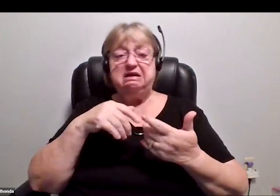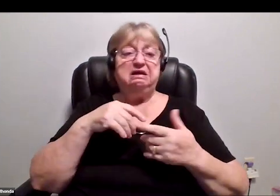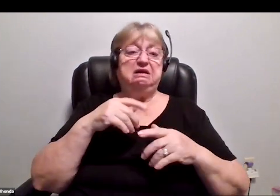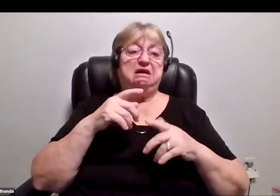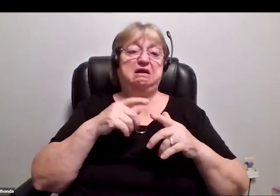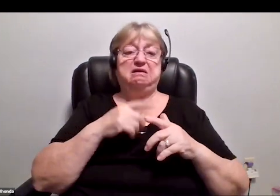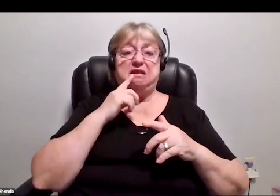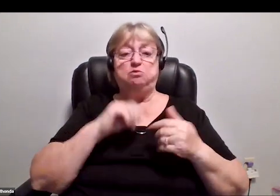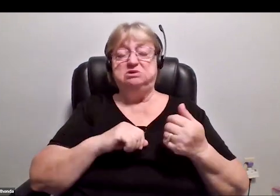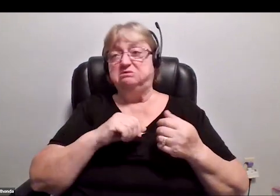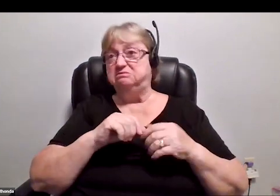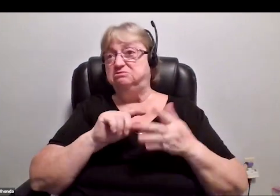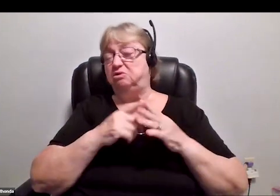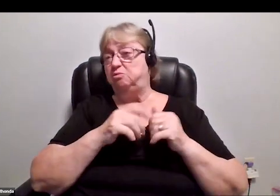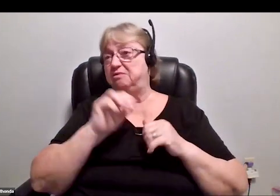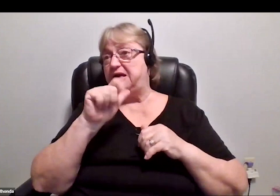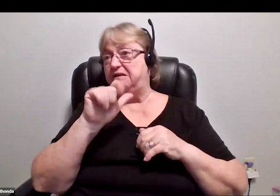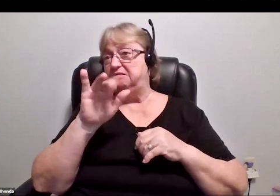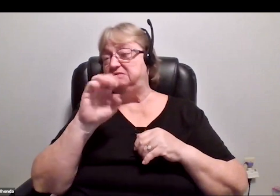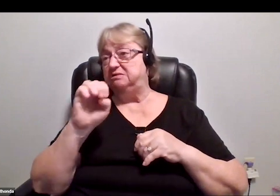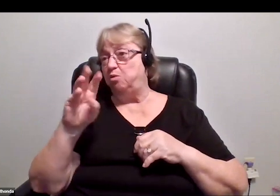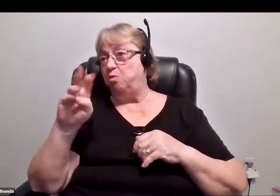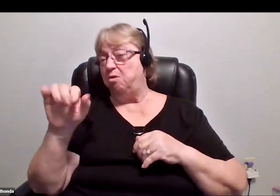in disability community writing and Sam de Leve.